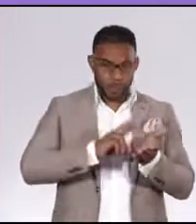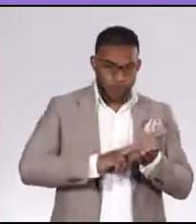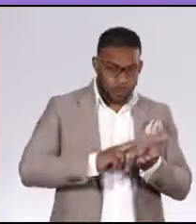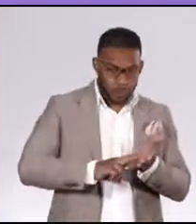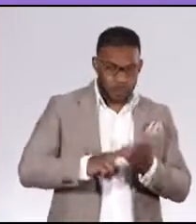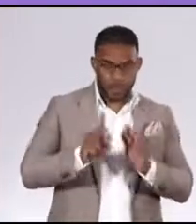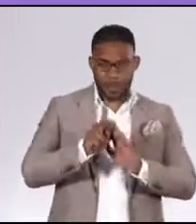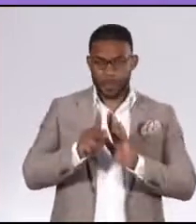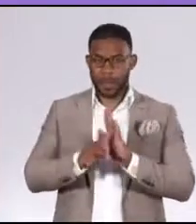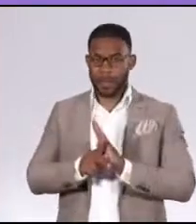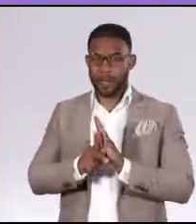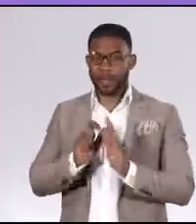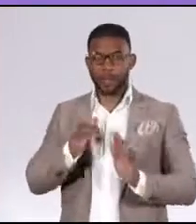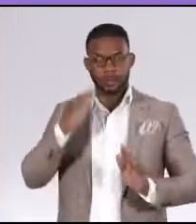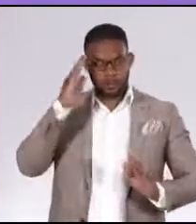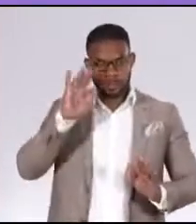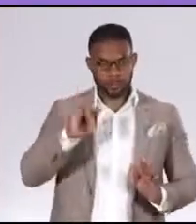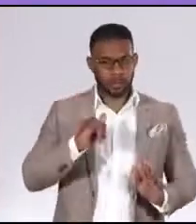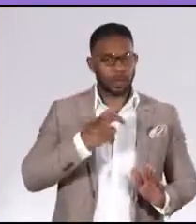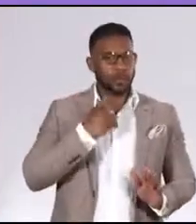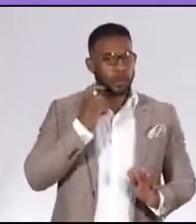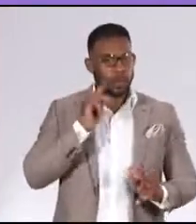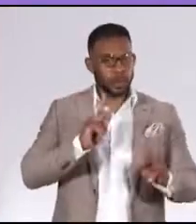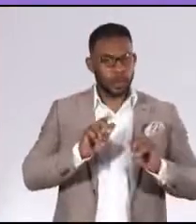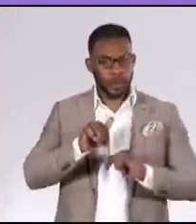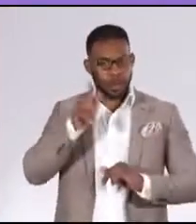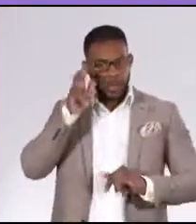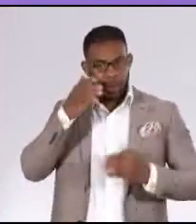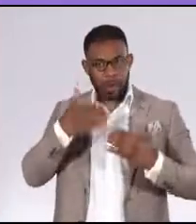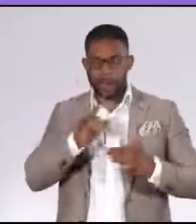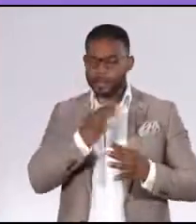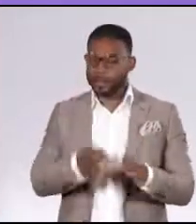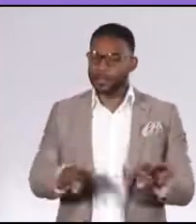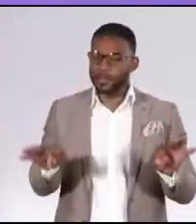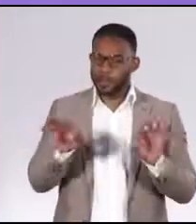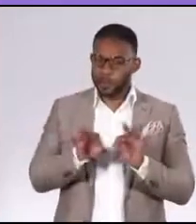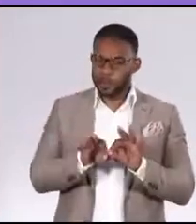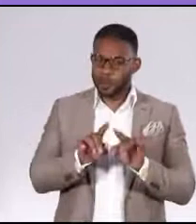and We know the voice of people with hearing loss is important to more advances.